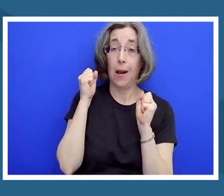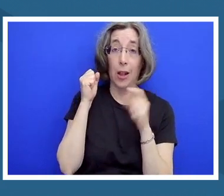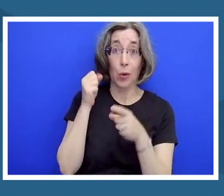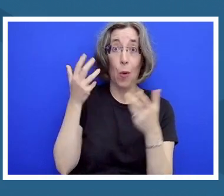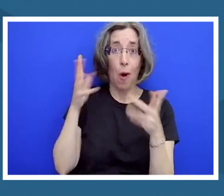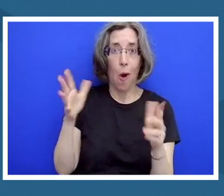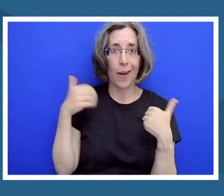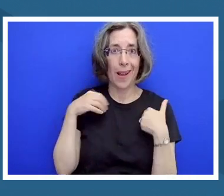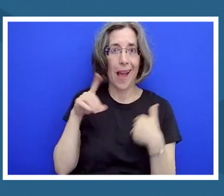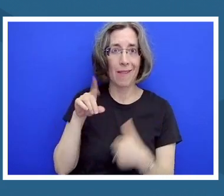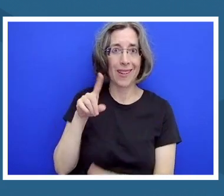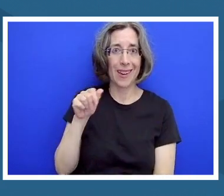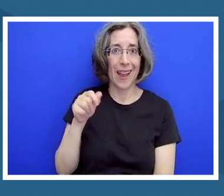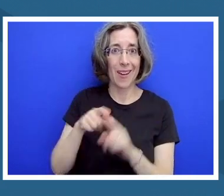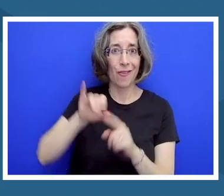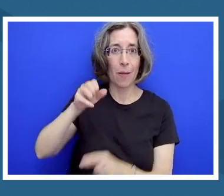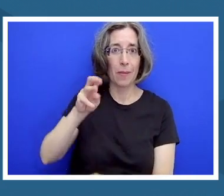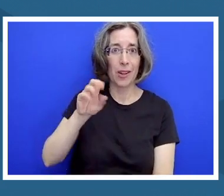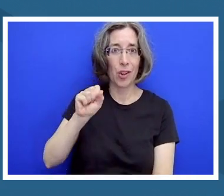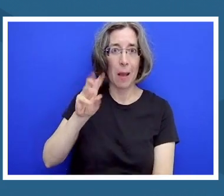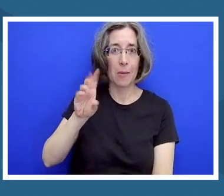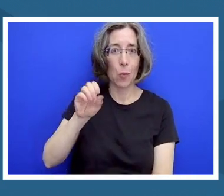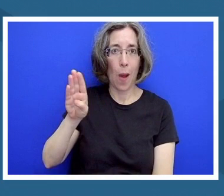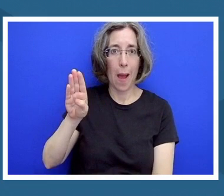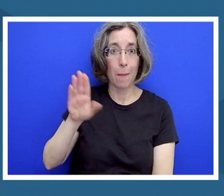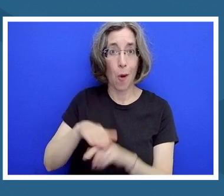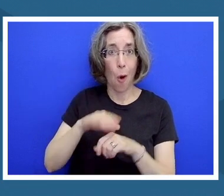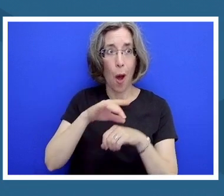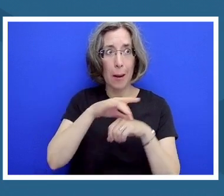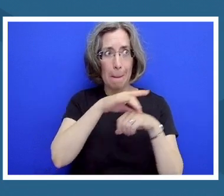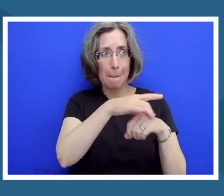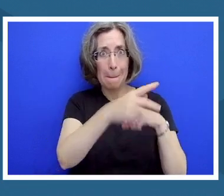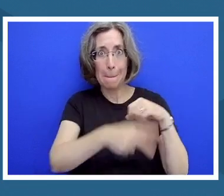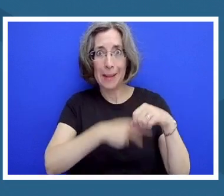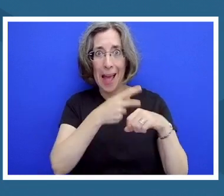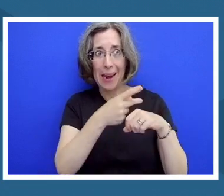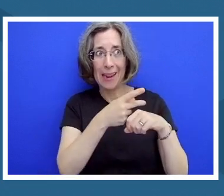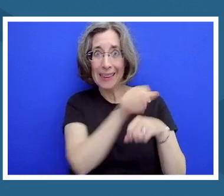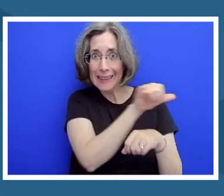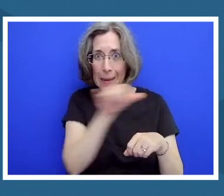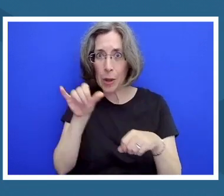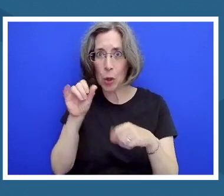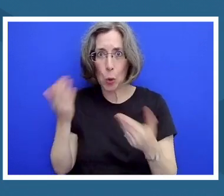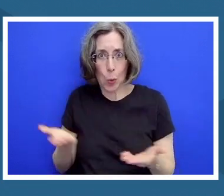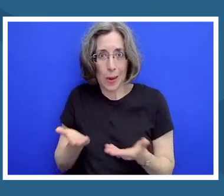terrestrial planet i think i i think that's amazing um